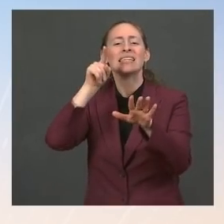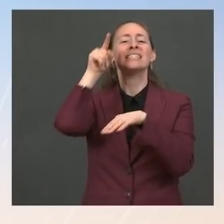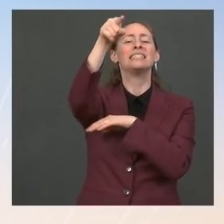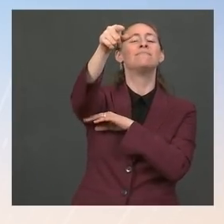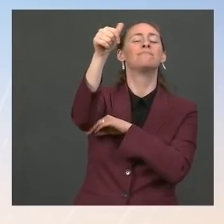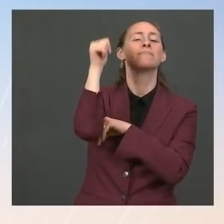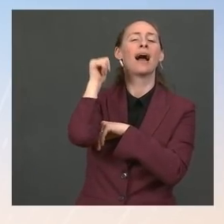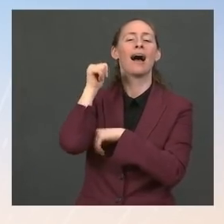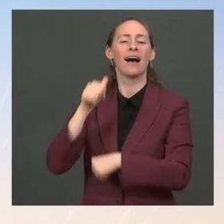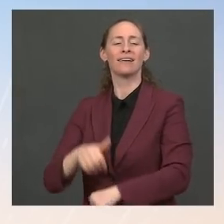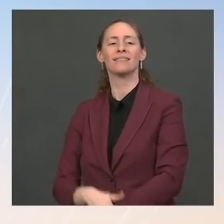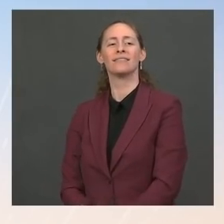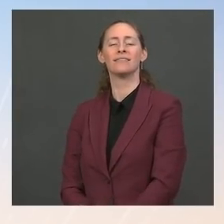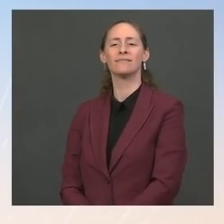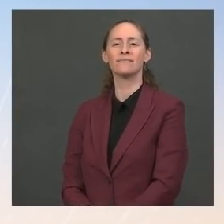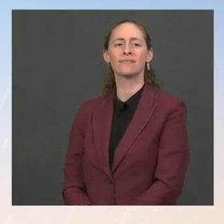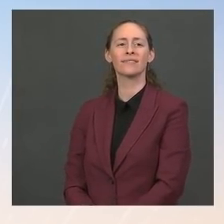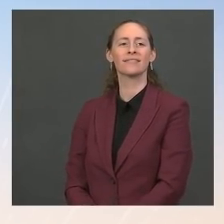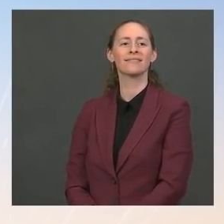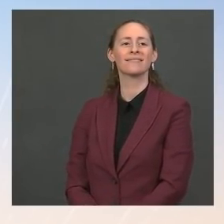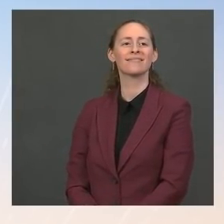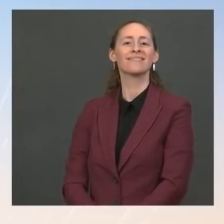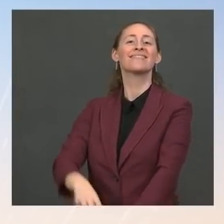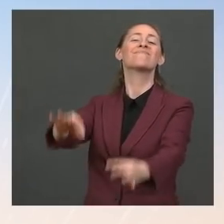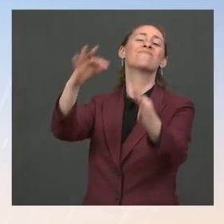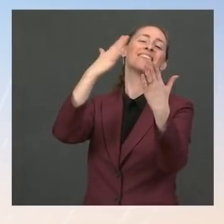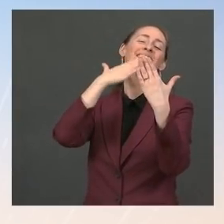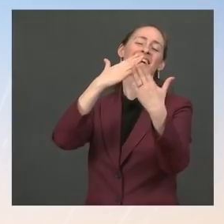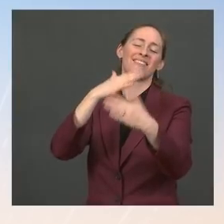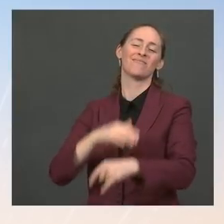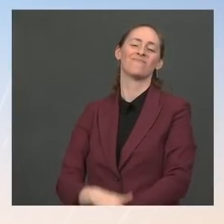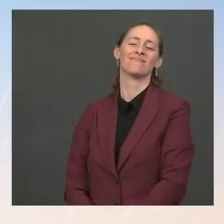I had a question about the meeting between Xi Jinping and President Biden on Monday.